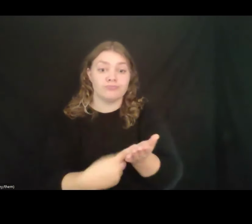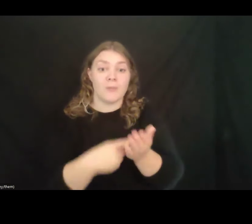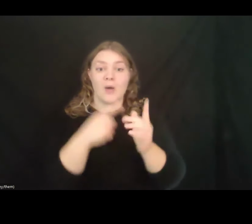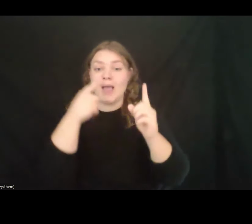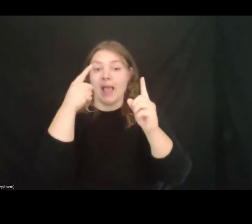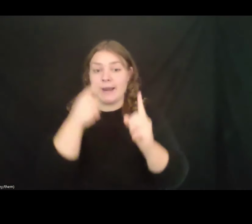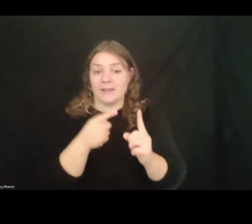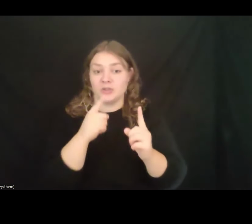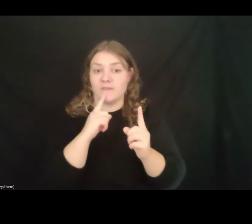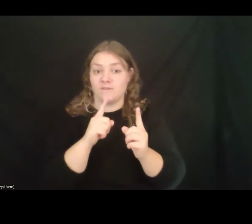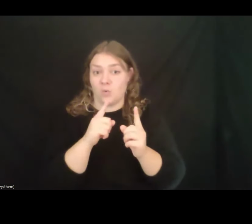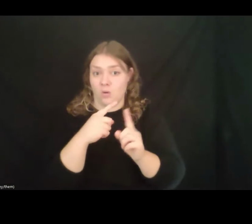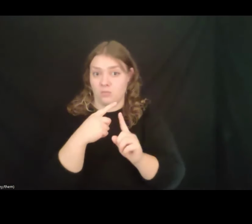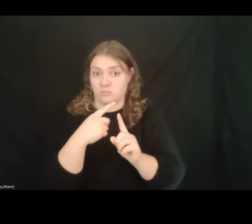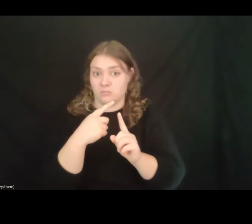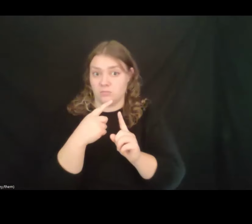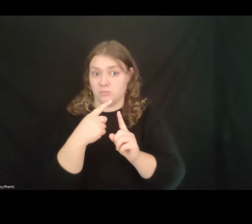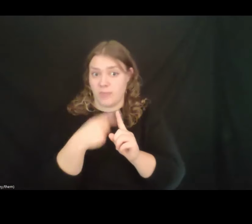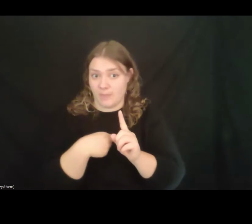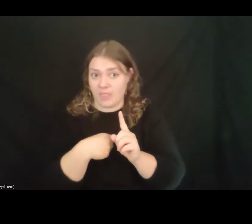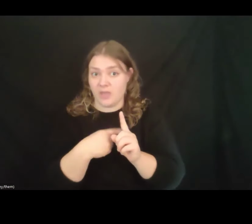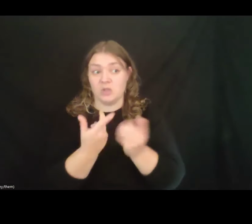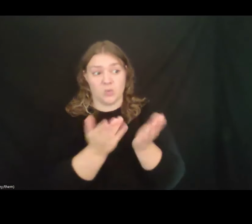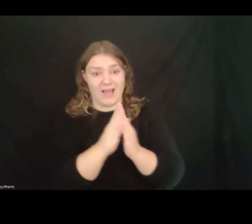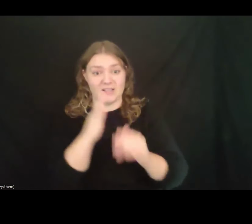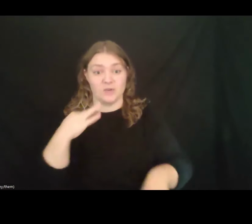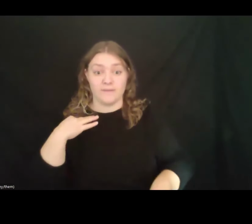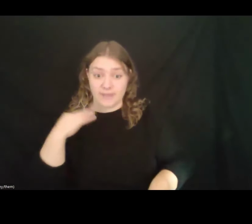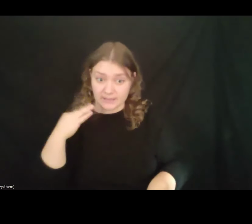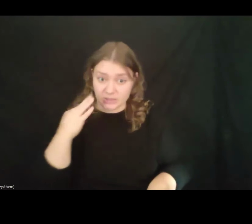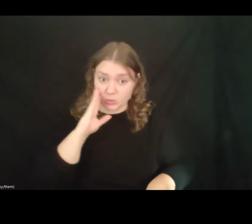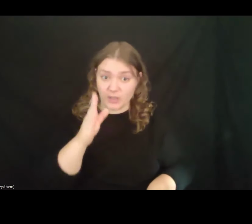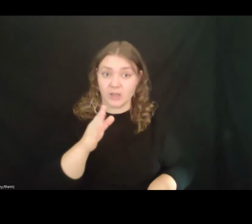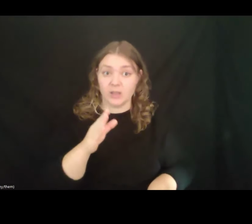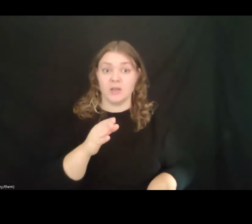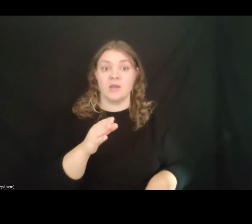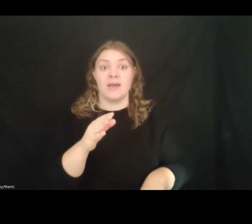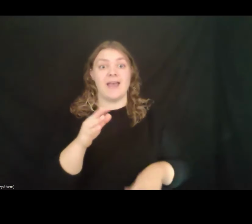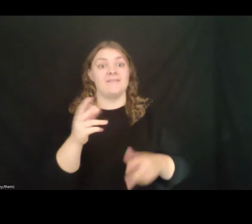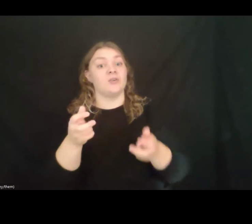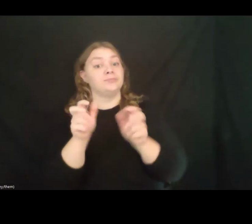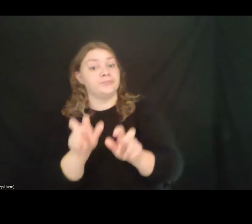going to be so we'll ask for volunteers and we'll ask for buayan to spearhead the initiatives and